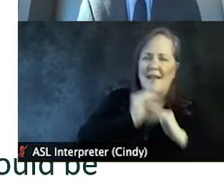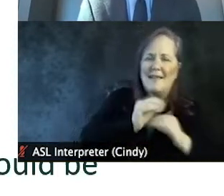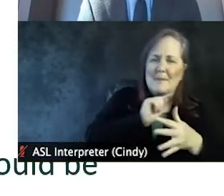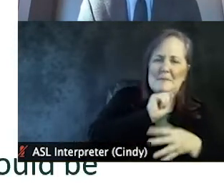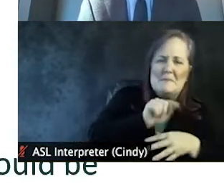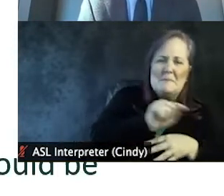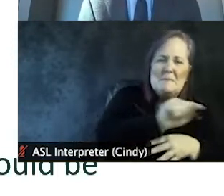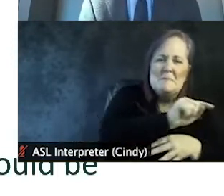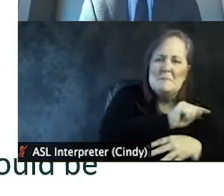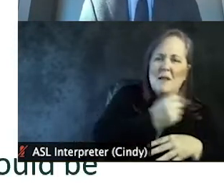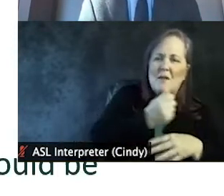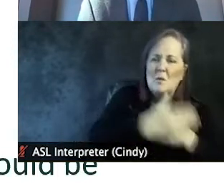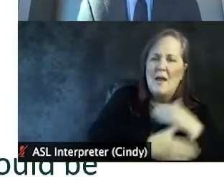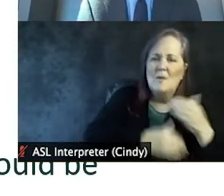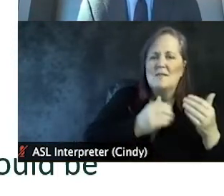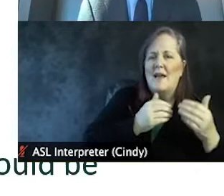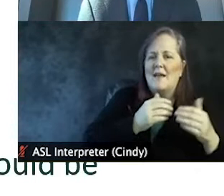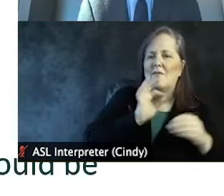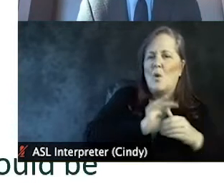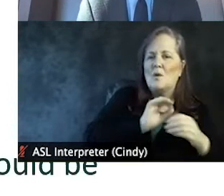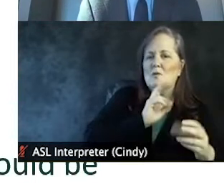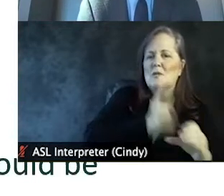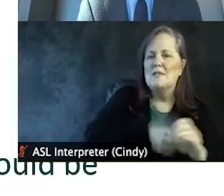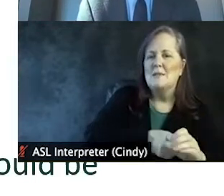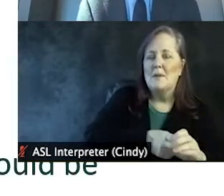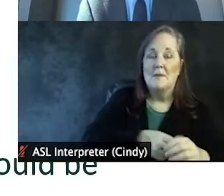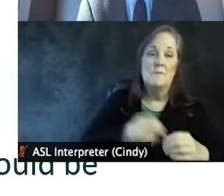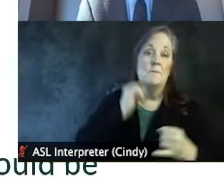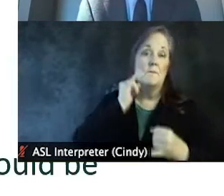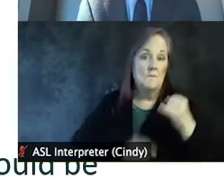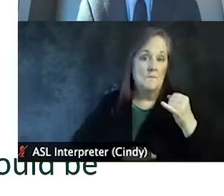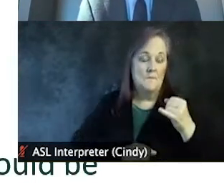And over time, we think these revenue gains could grow to a few hundred million dollars per year.